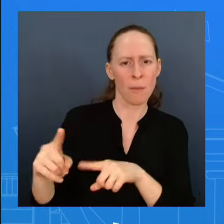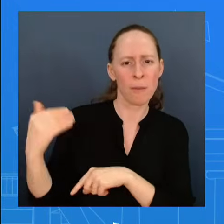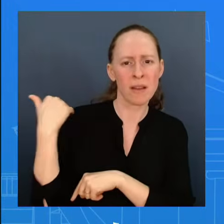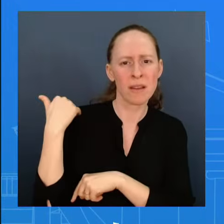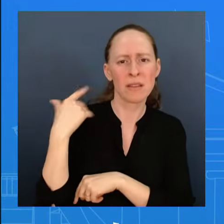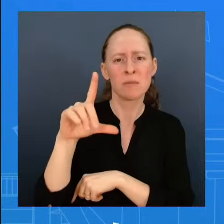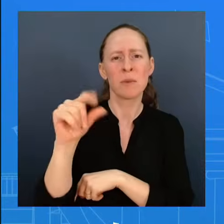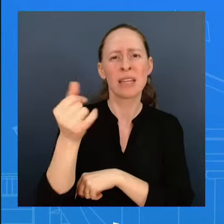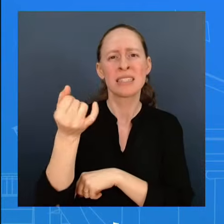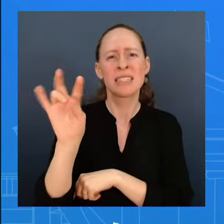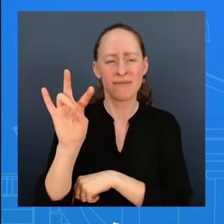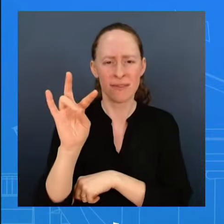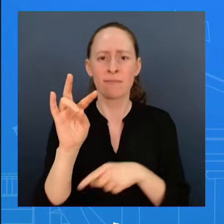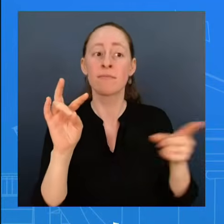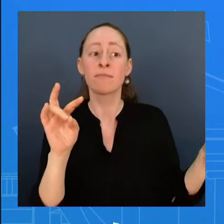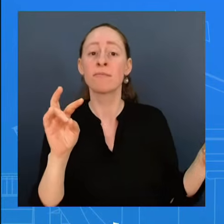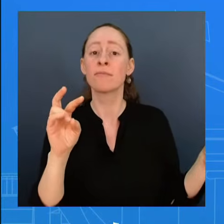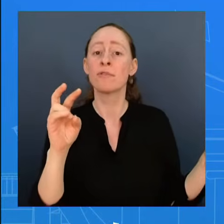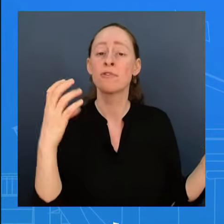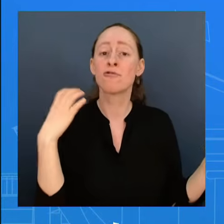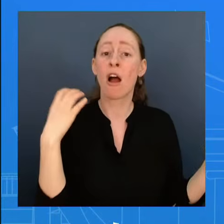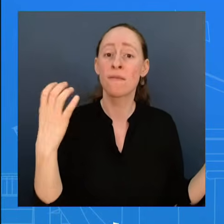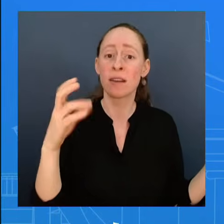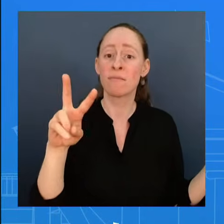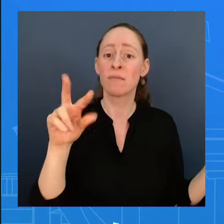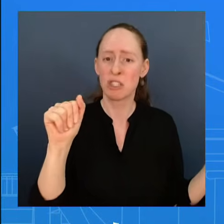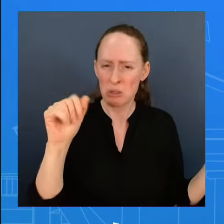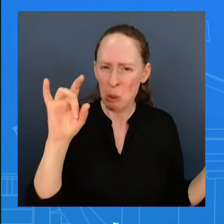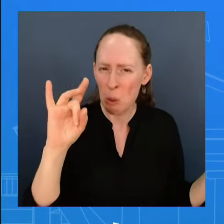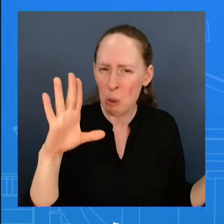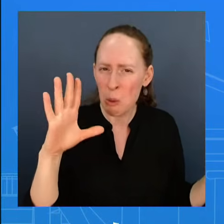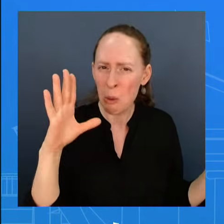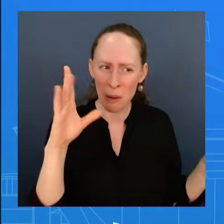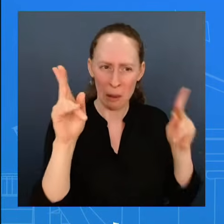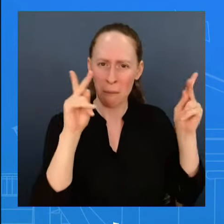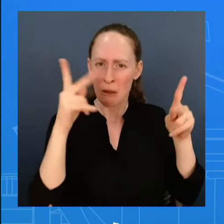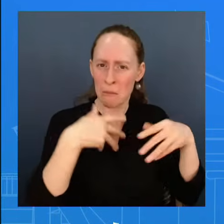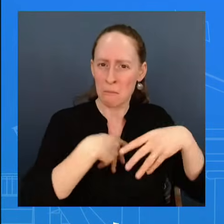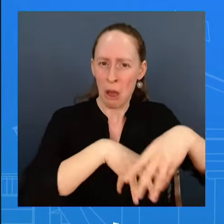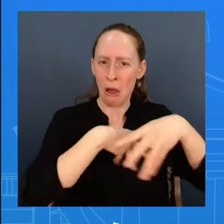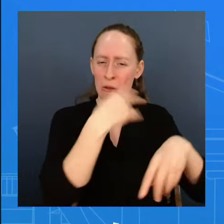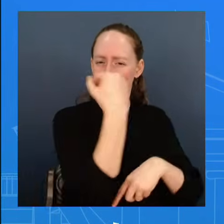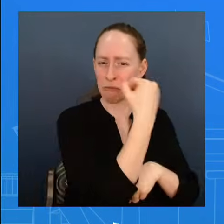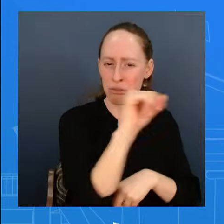he called that out. He called that out. And one of the reasons he stepped into the 2020 election